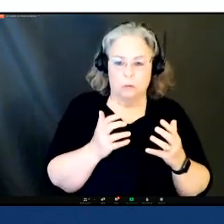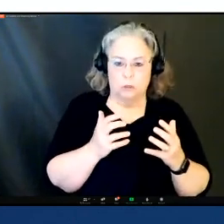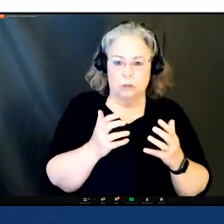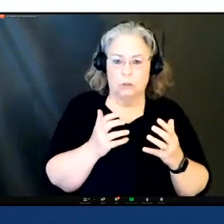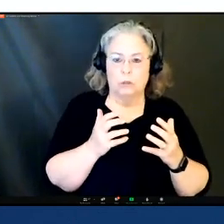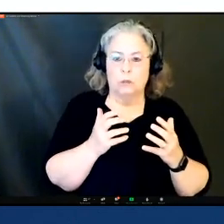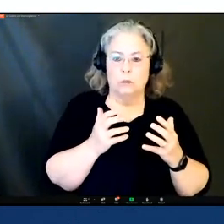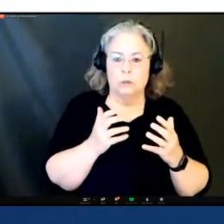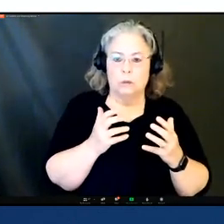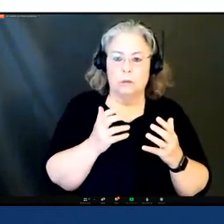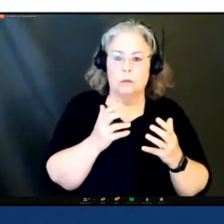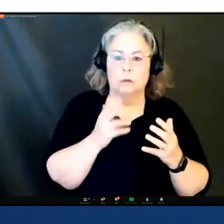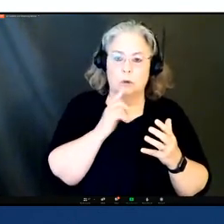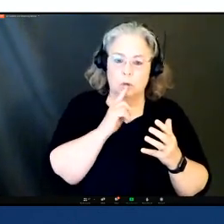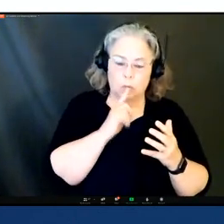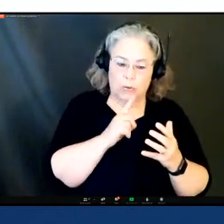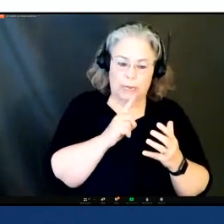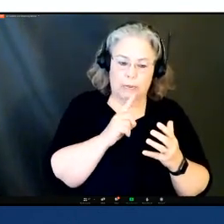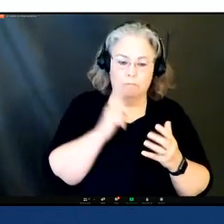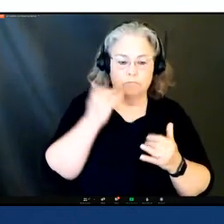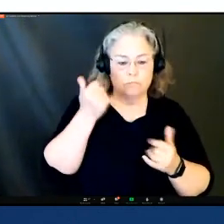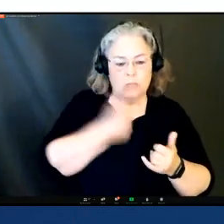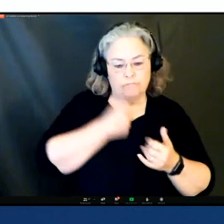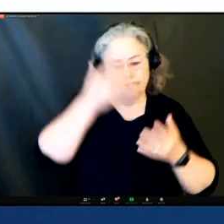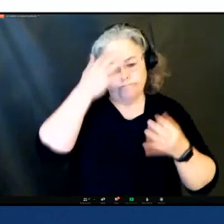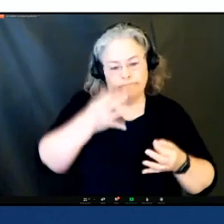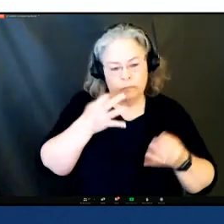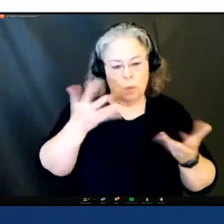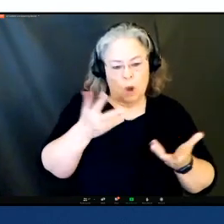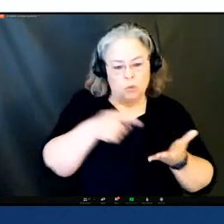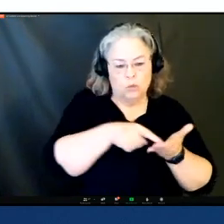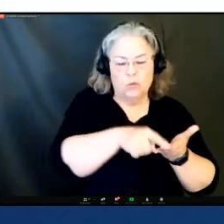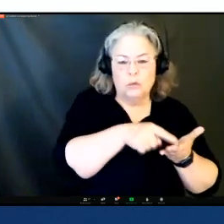this is truly discretionary. The second category is what we refer